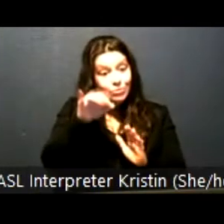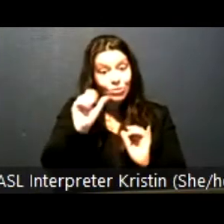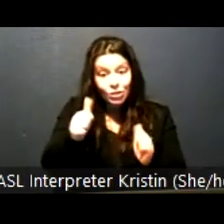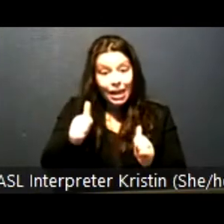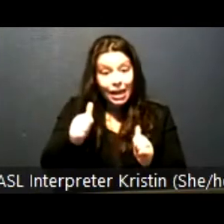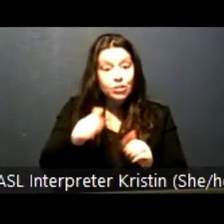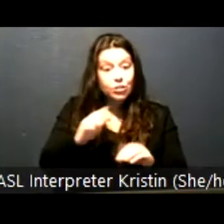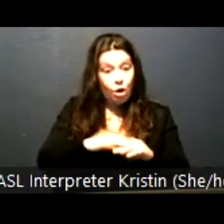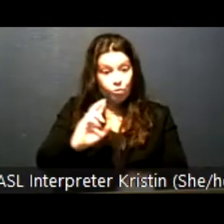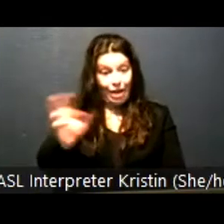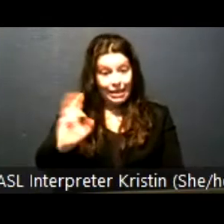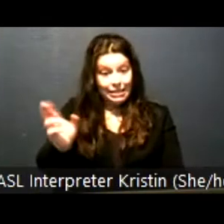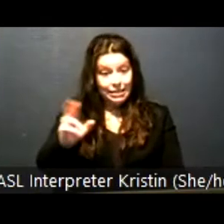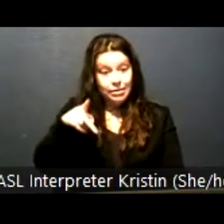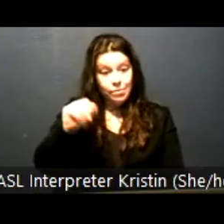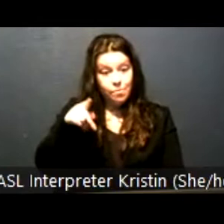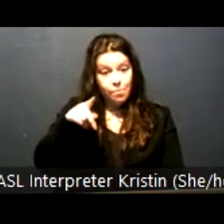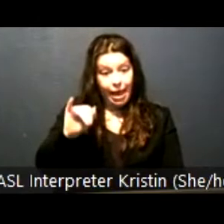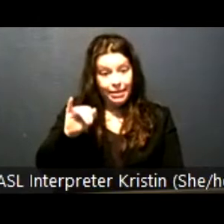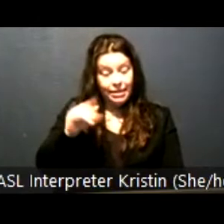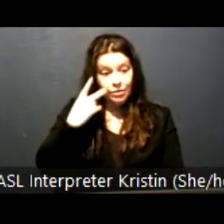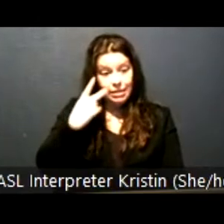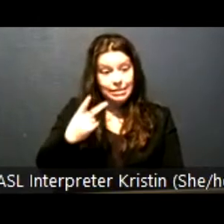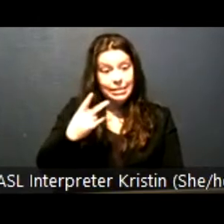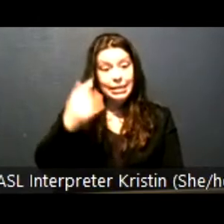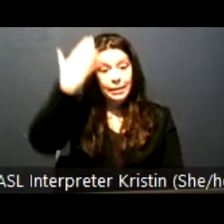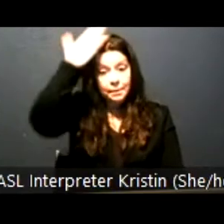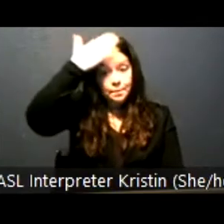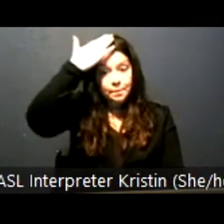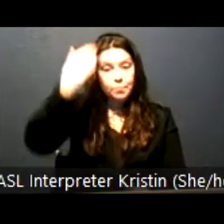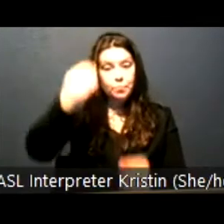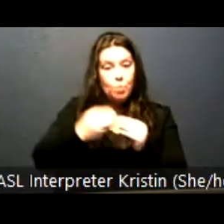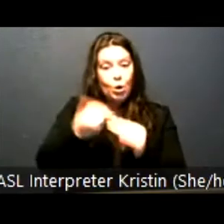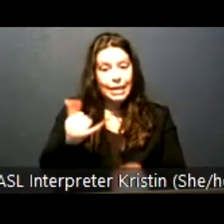right there is Pappy and you can tell with the yellow top of his head it's a little bit yellower. And, um,